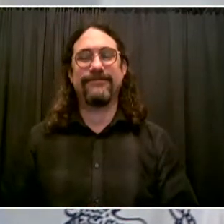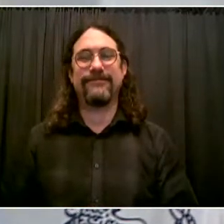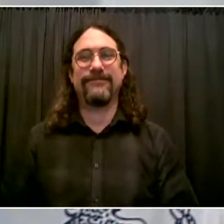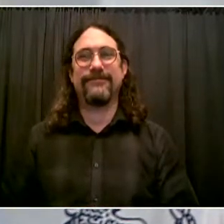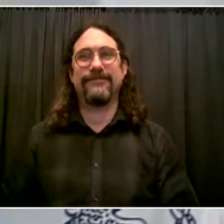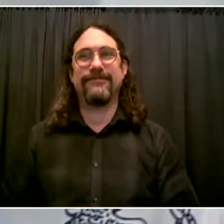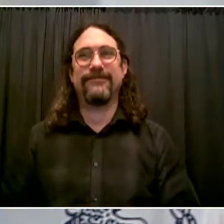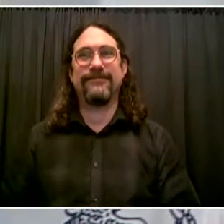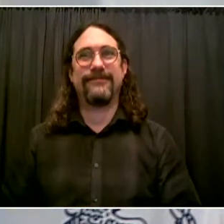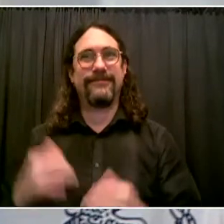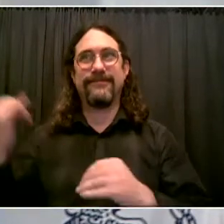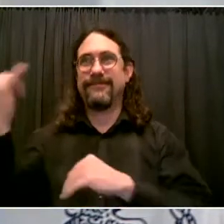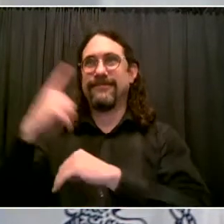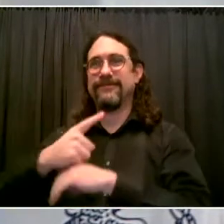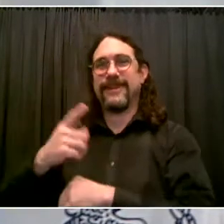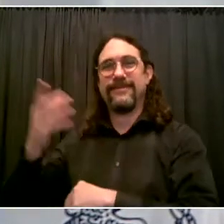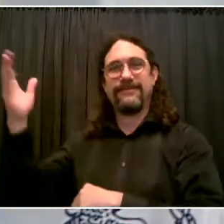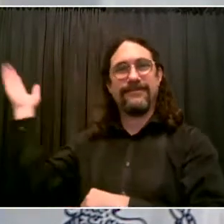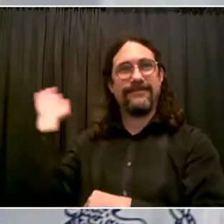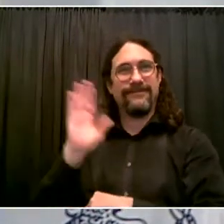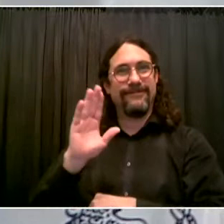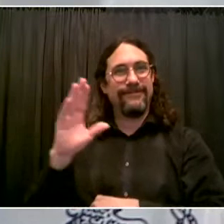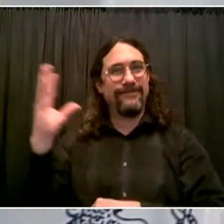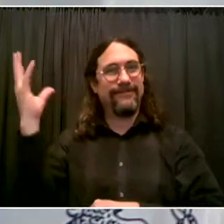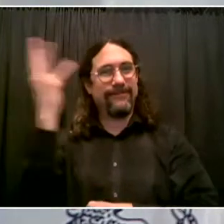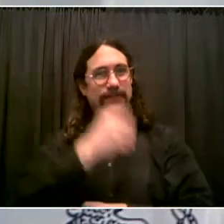GOOD MORNING EVERYONE IT IS